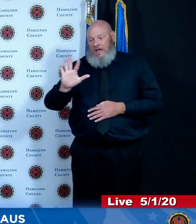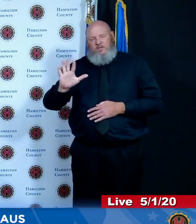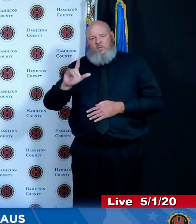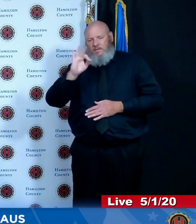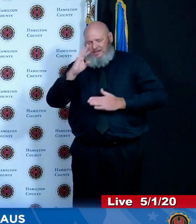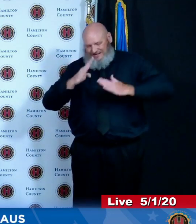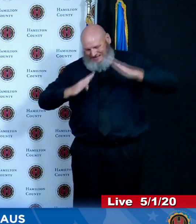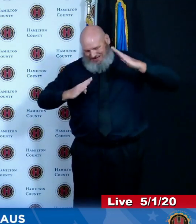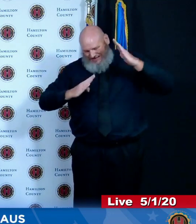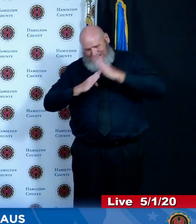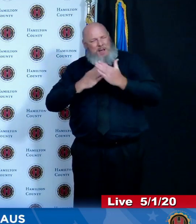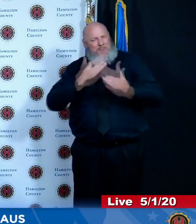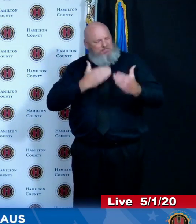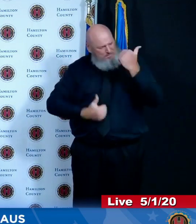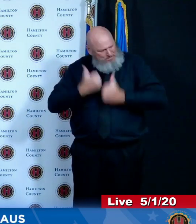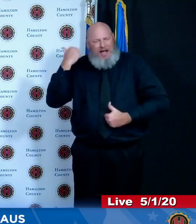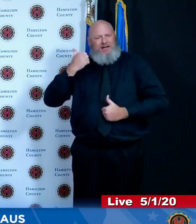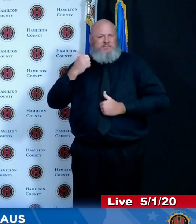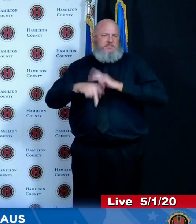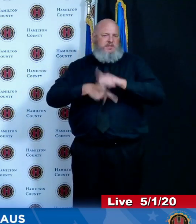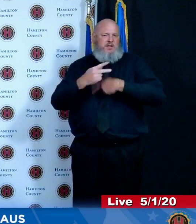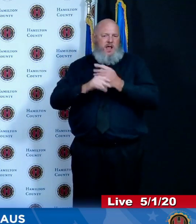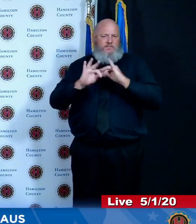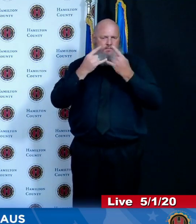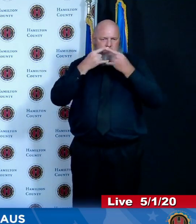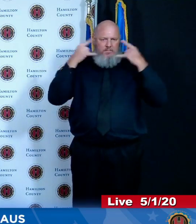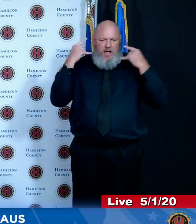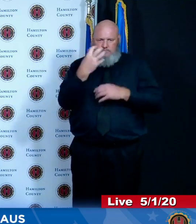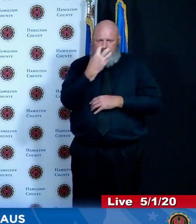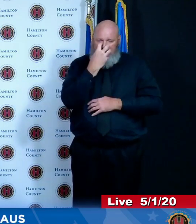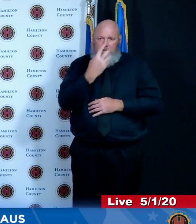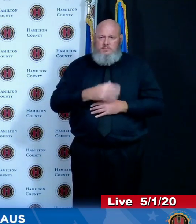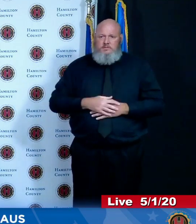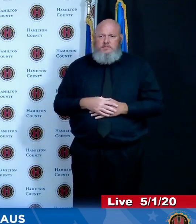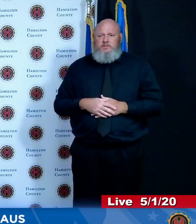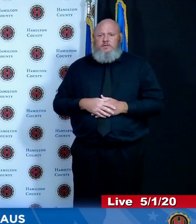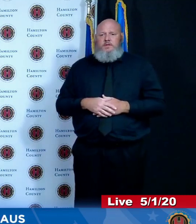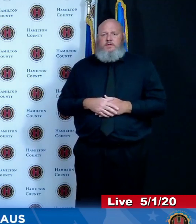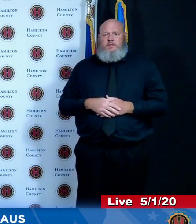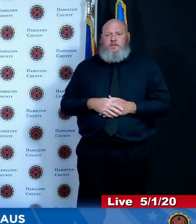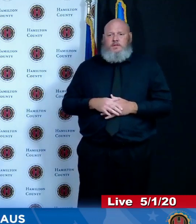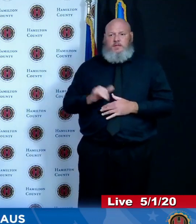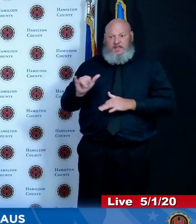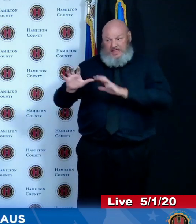employees so 40,000 were distributed to the hospitals in Hamilton County that is